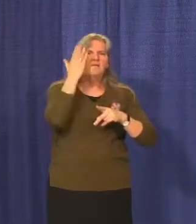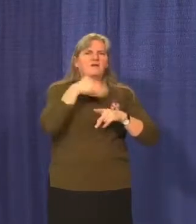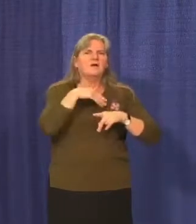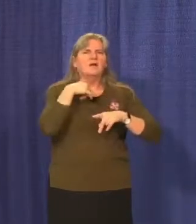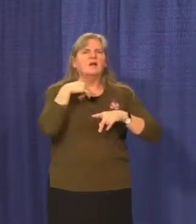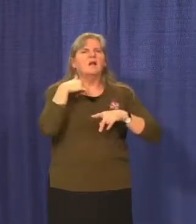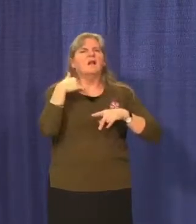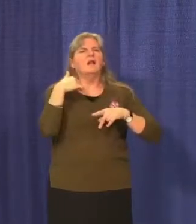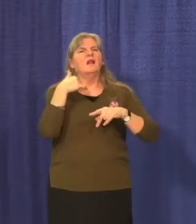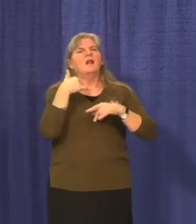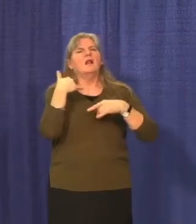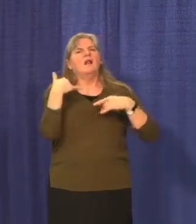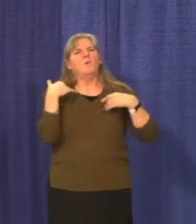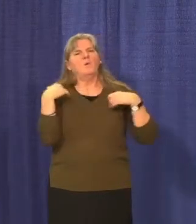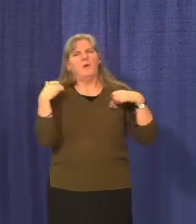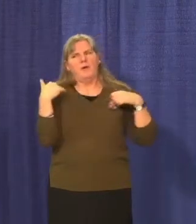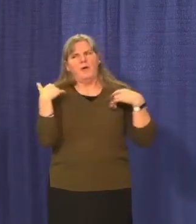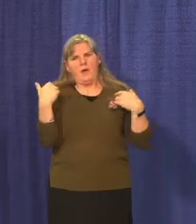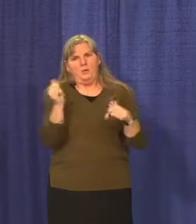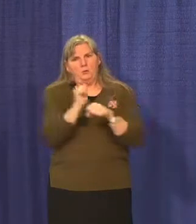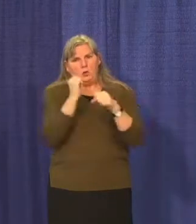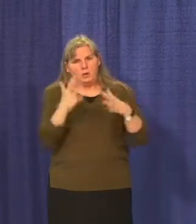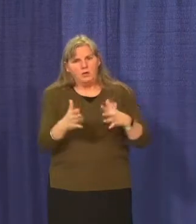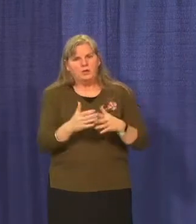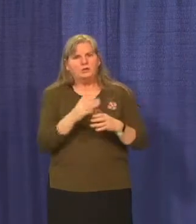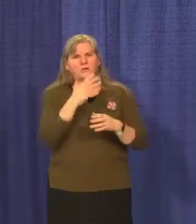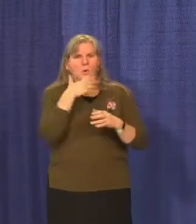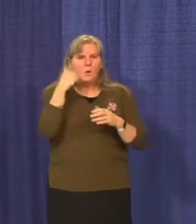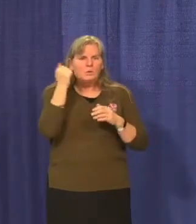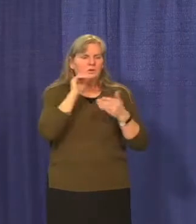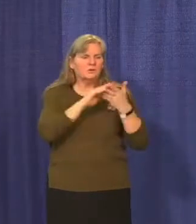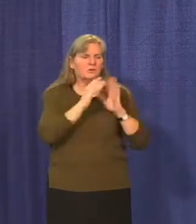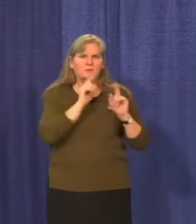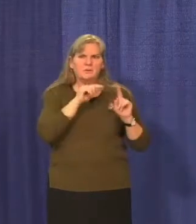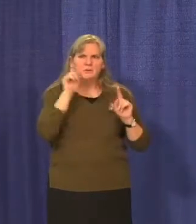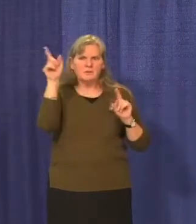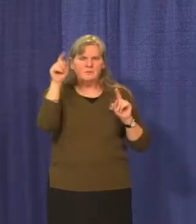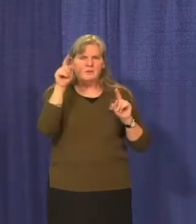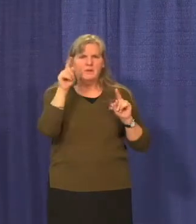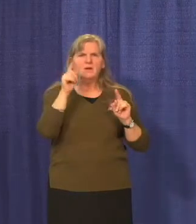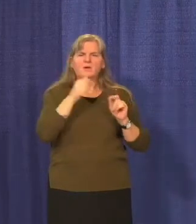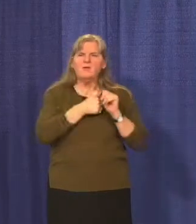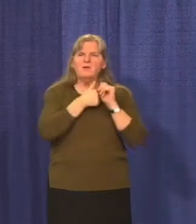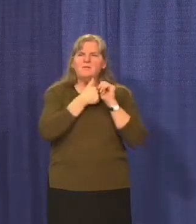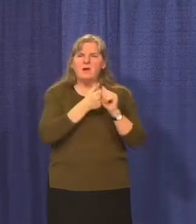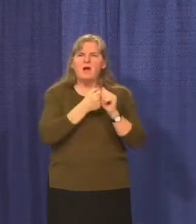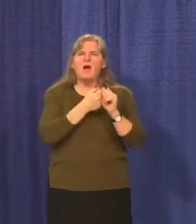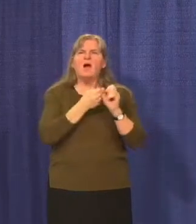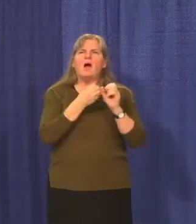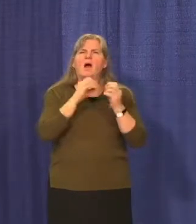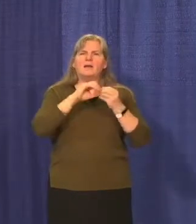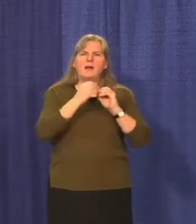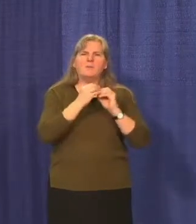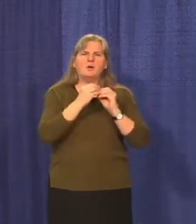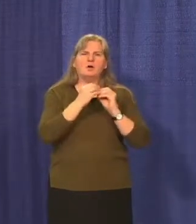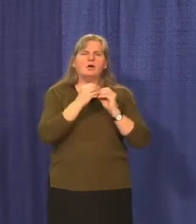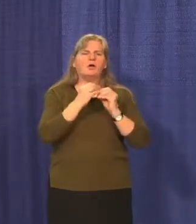healthcare workers, our elders, and our communities was all based on this supply.